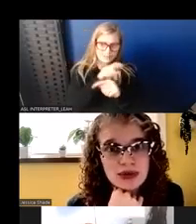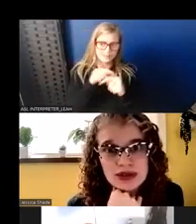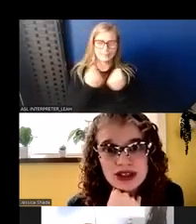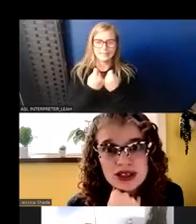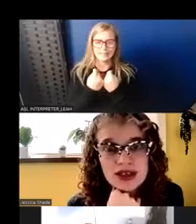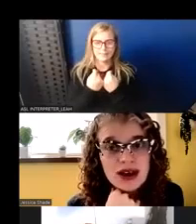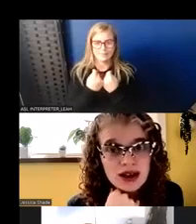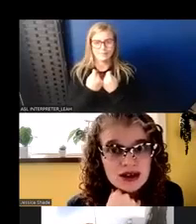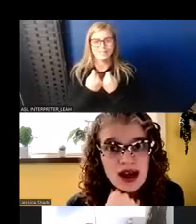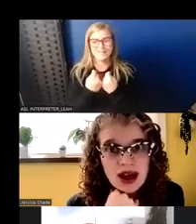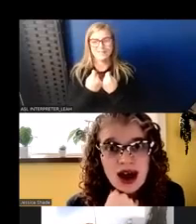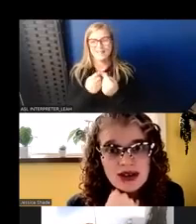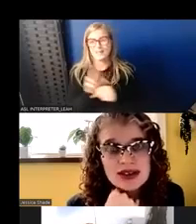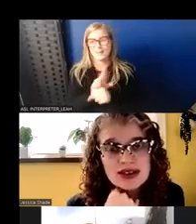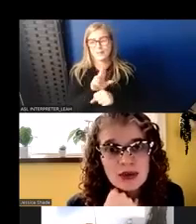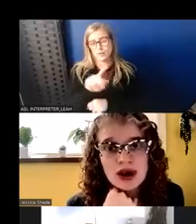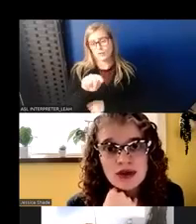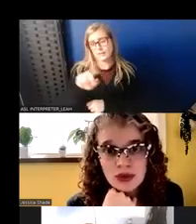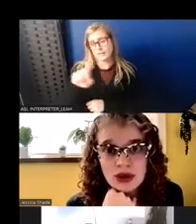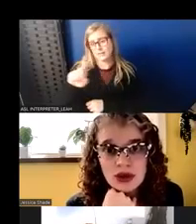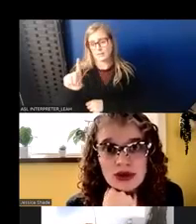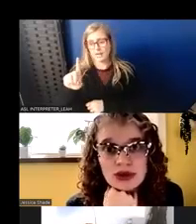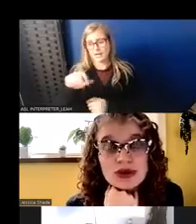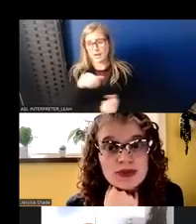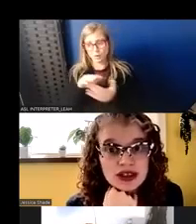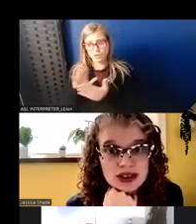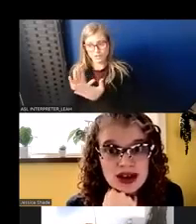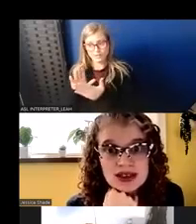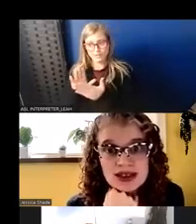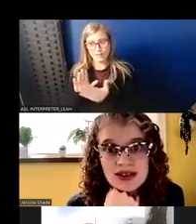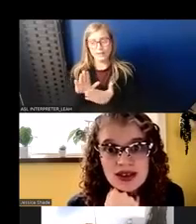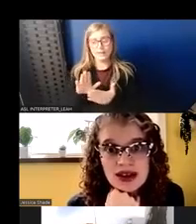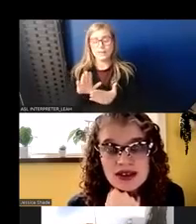approaches, having someone on board who specializes in this,